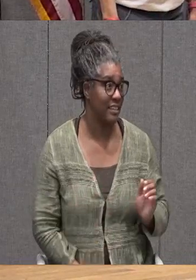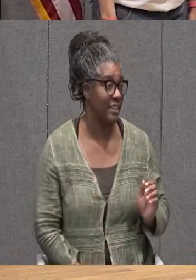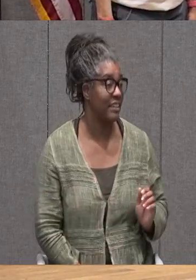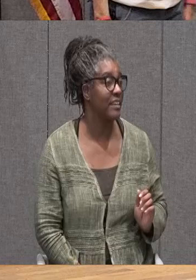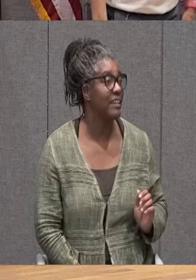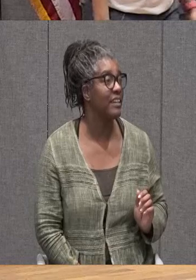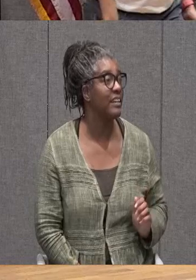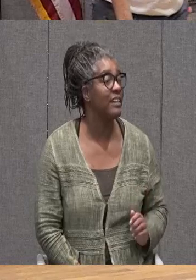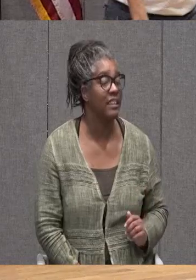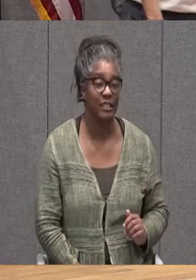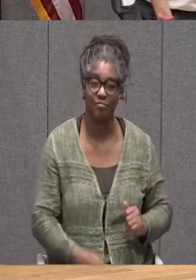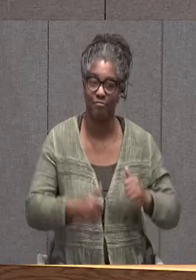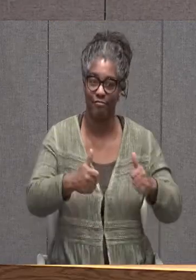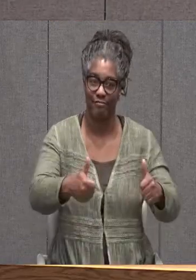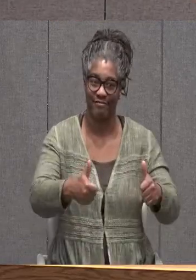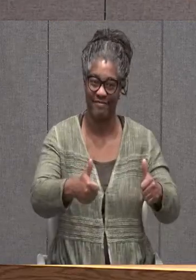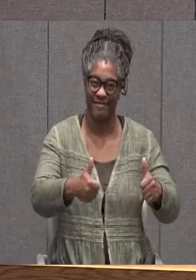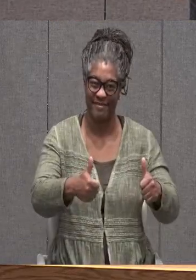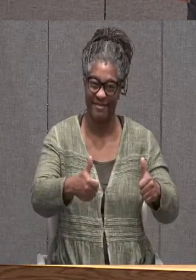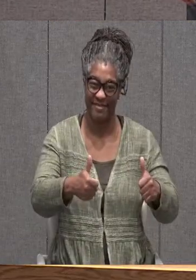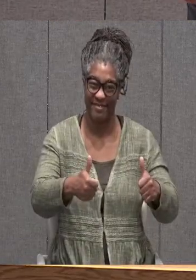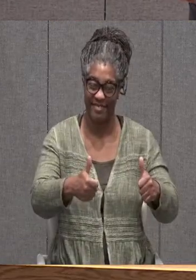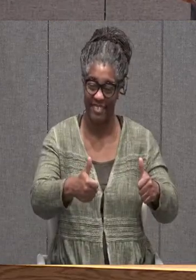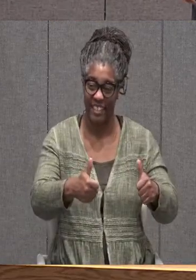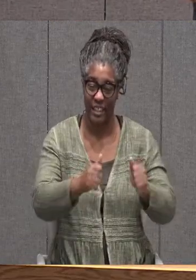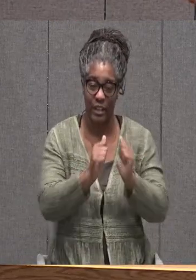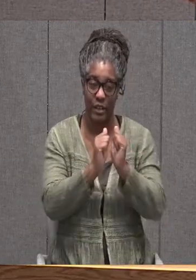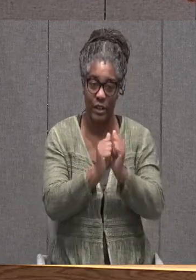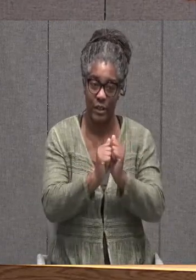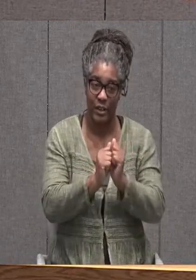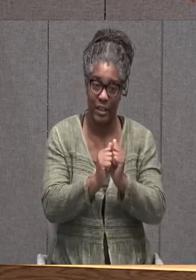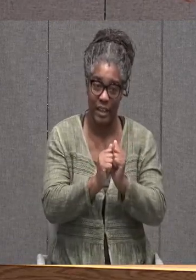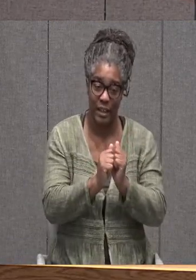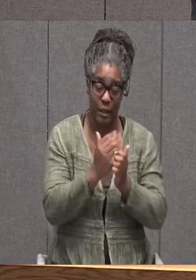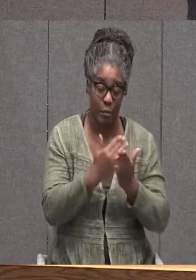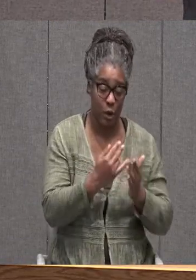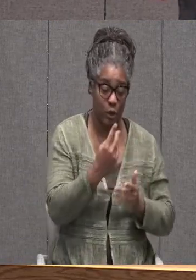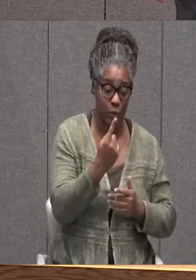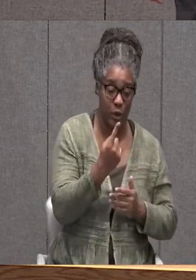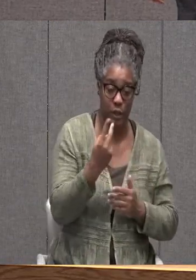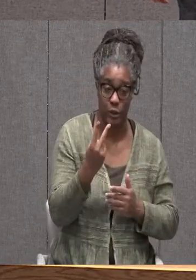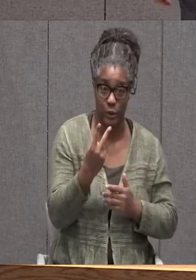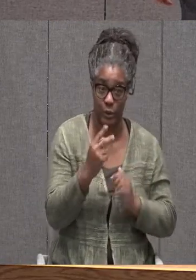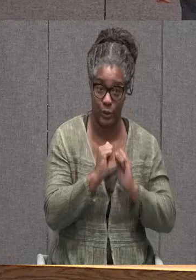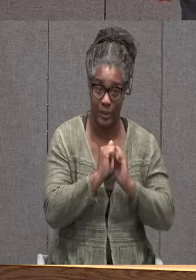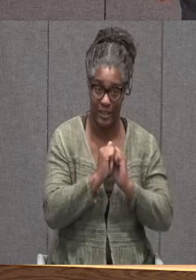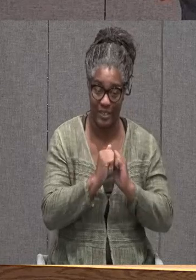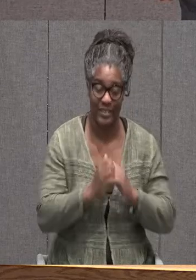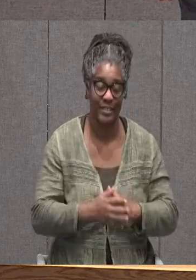Great job putting together parts one and two. Now, we're gonna do part three.